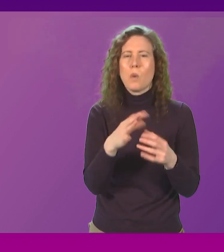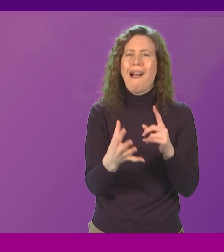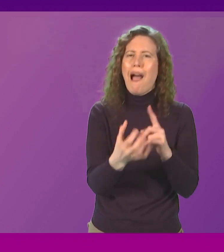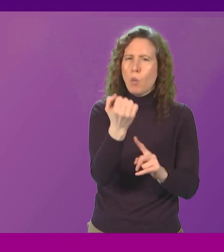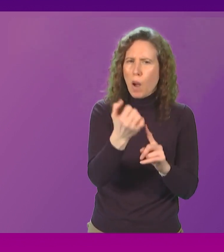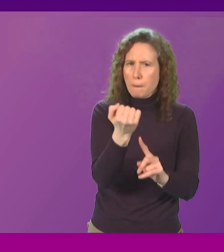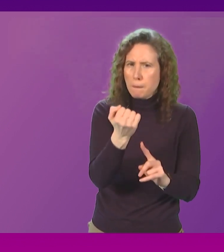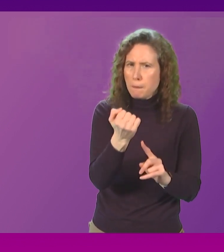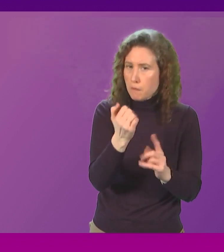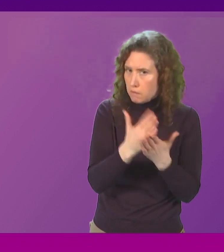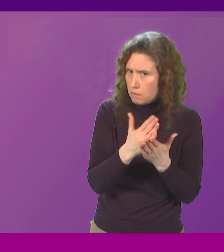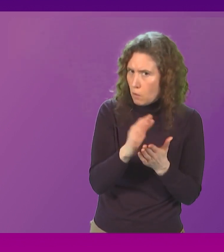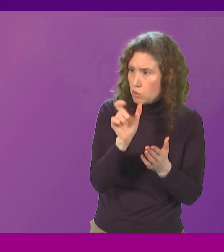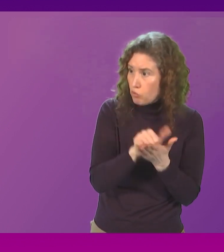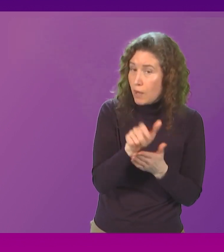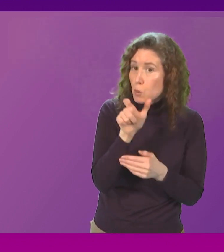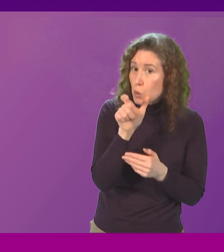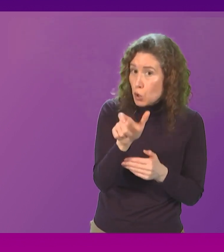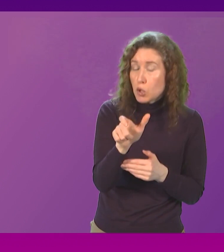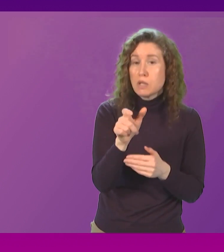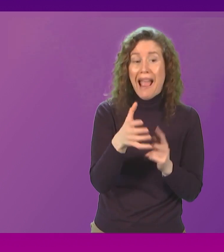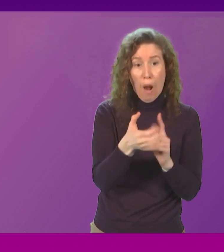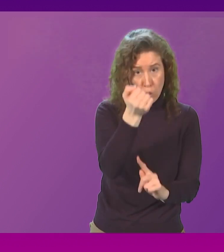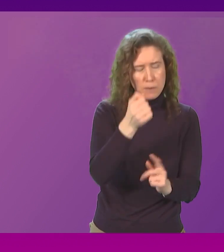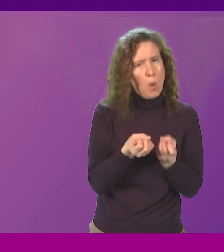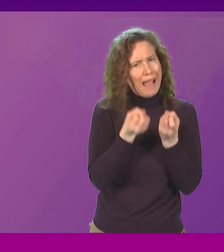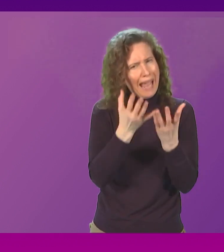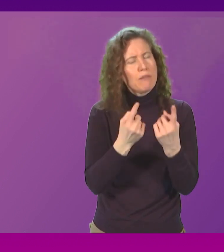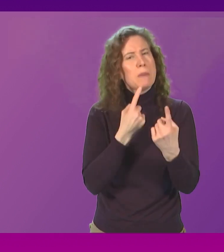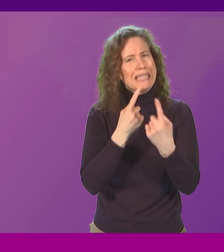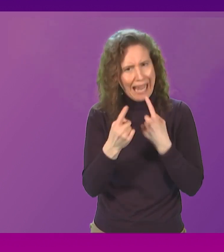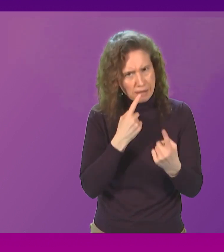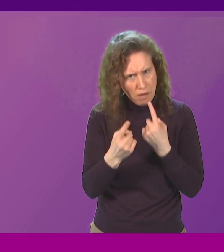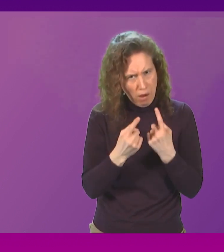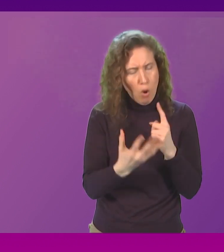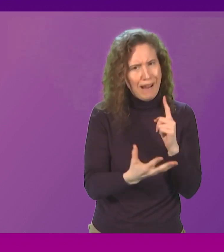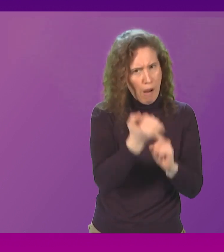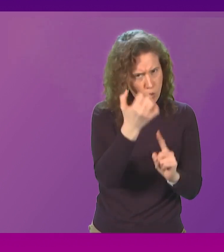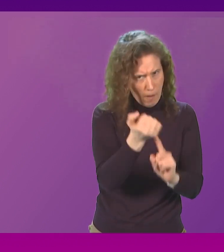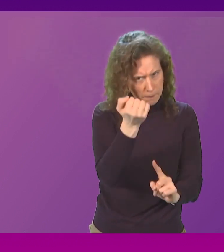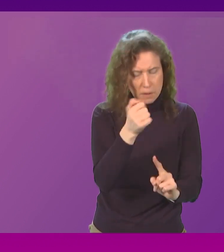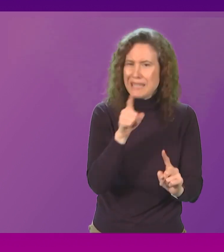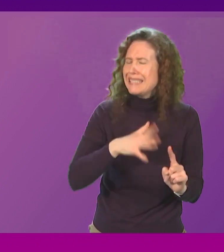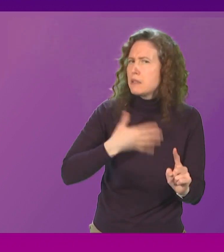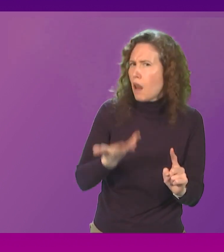and that was the word that he used. I therefore gave him the data on the outcomes, but he obviously did not like it, so he wants